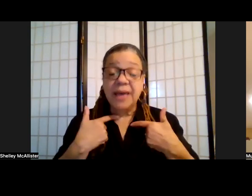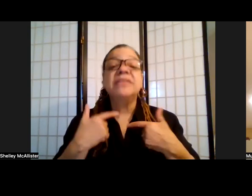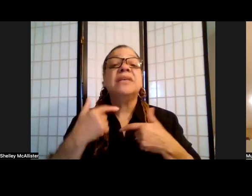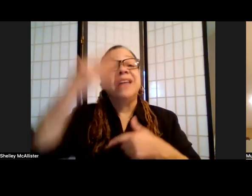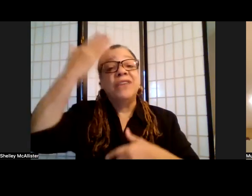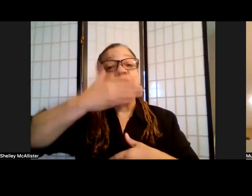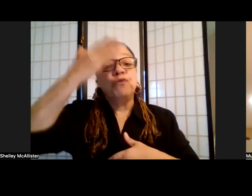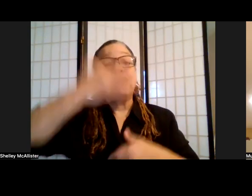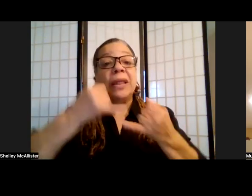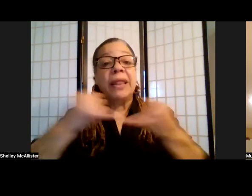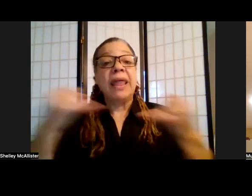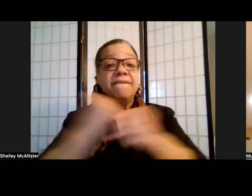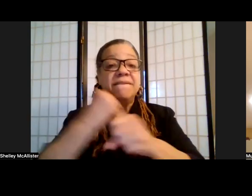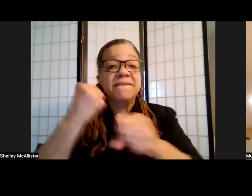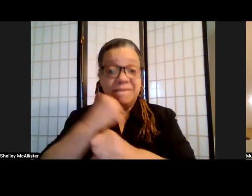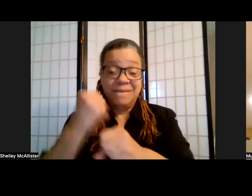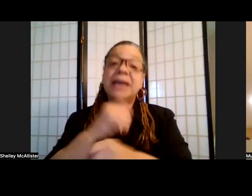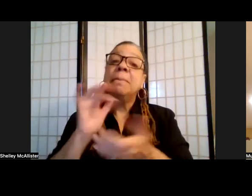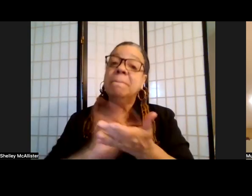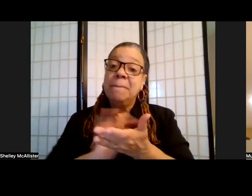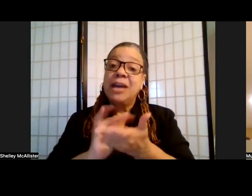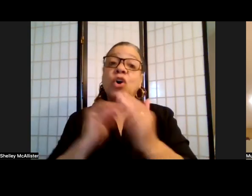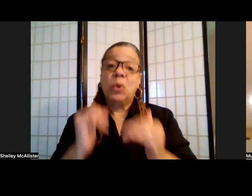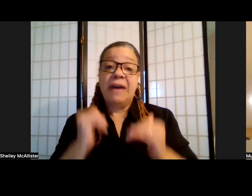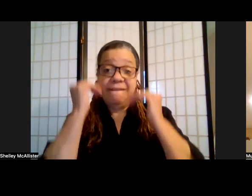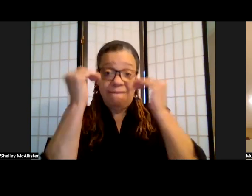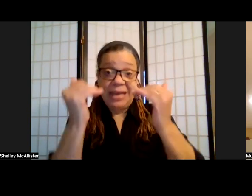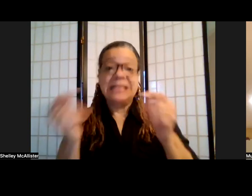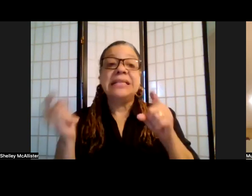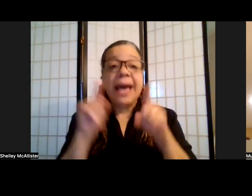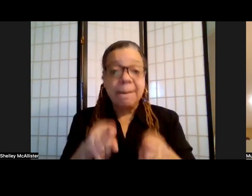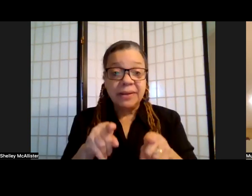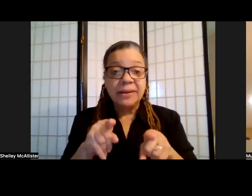has often been a catalyst for medical advances. Indeed, because investigations